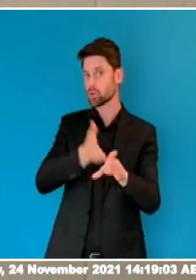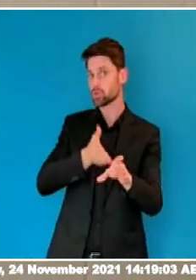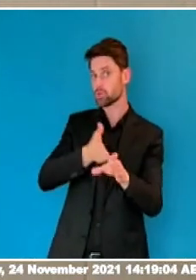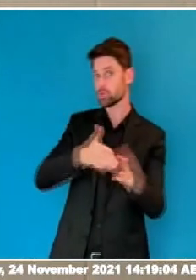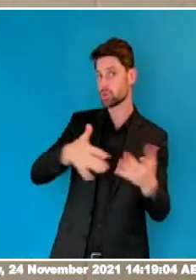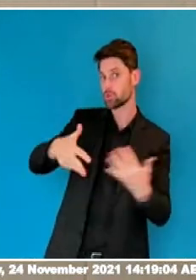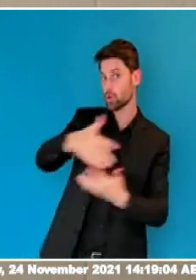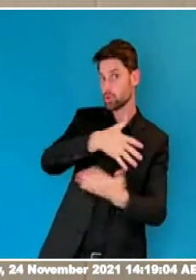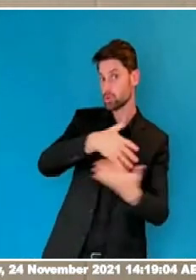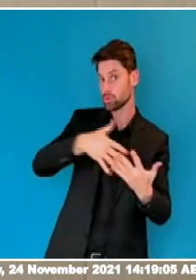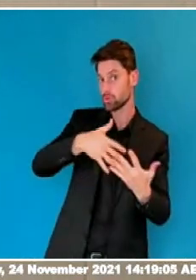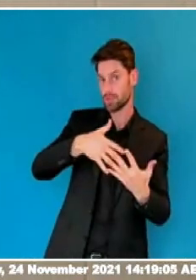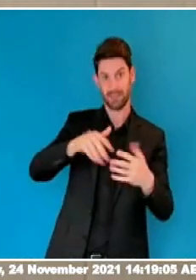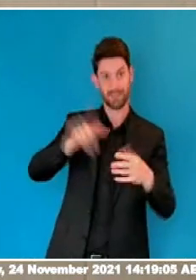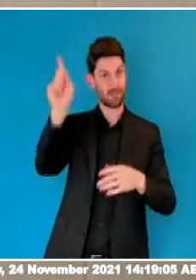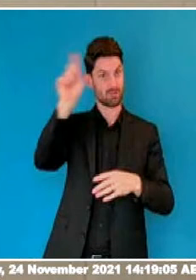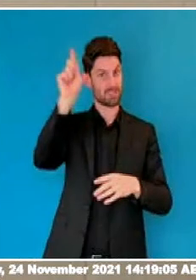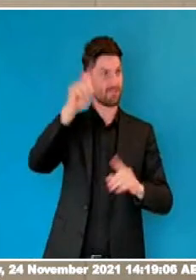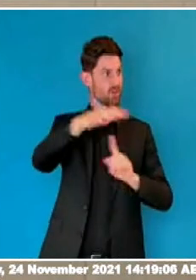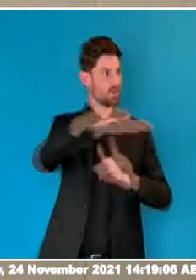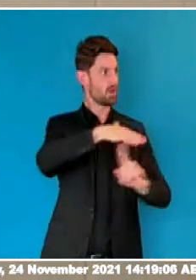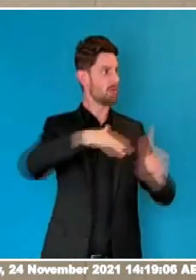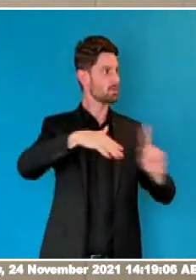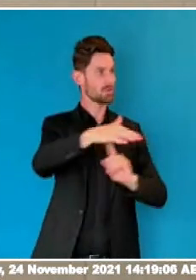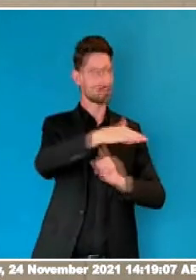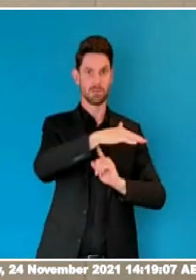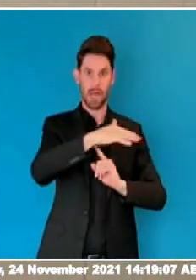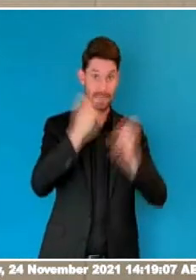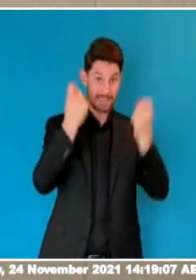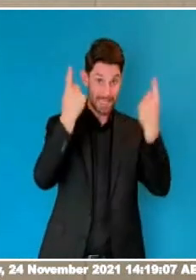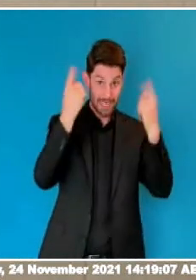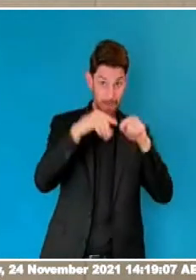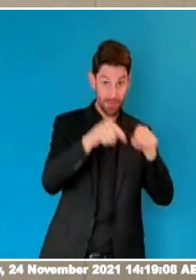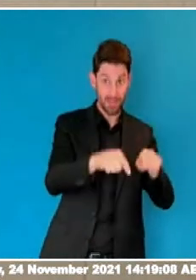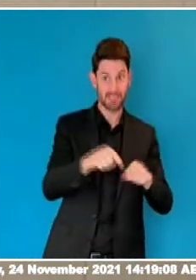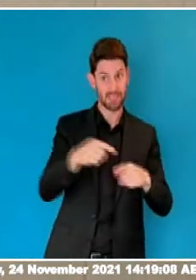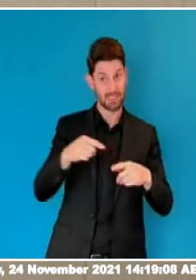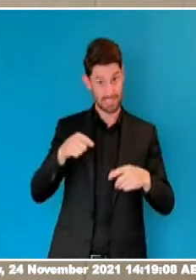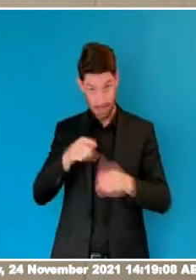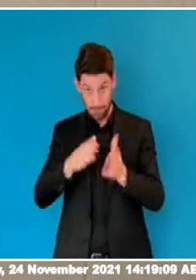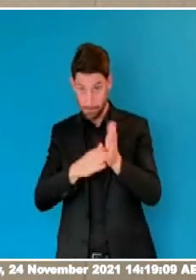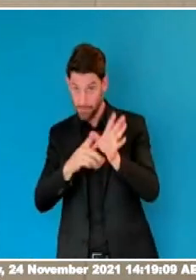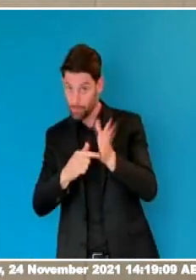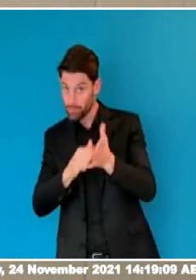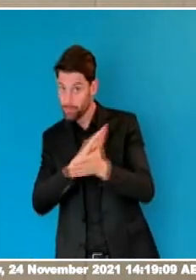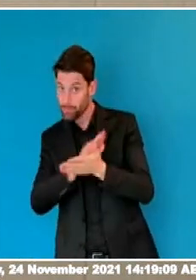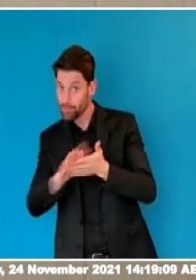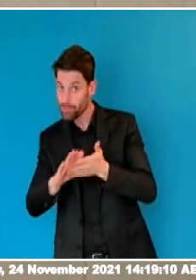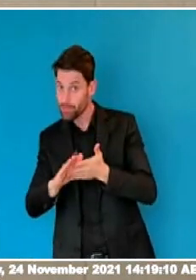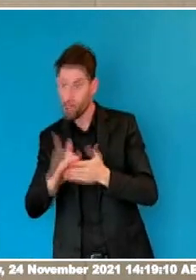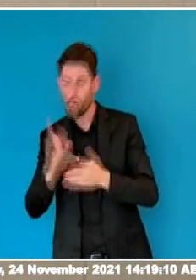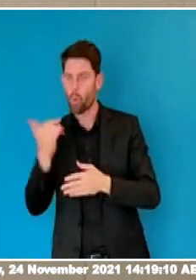which that works, and whether or not they are perceived otherwise, myth or otherwise, is fit to support someone.